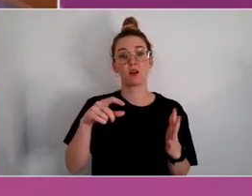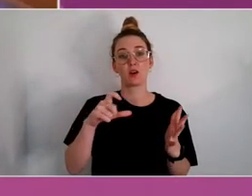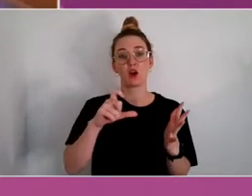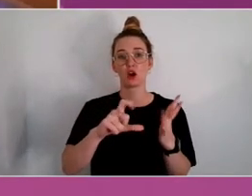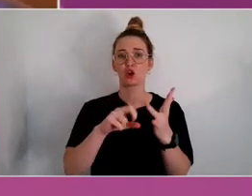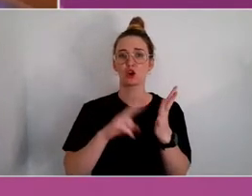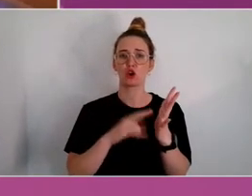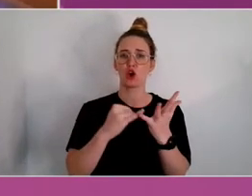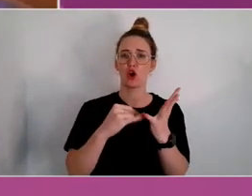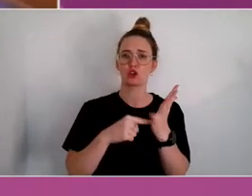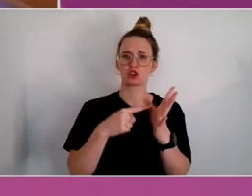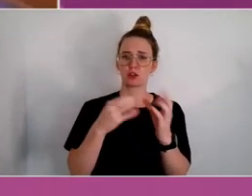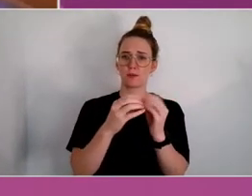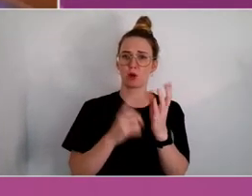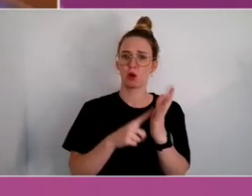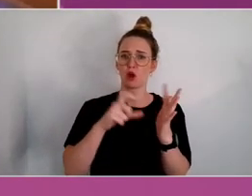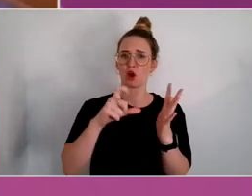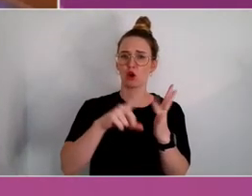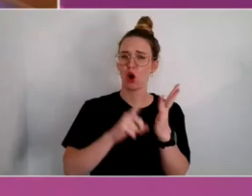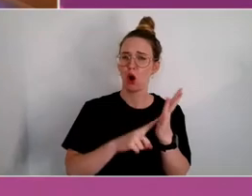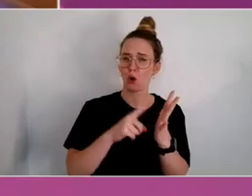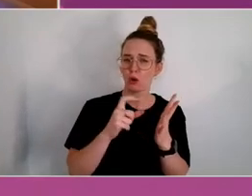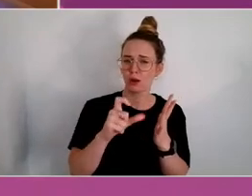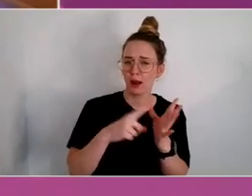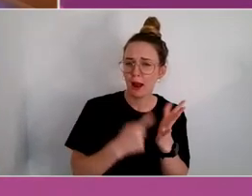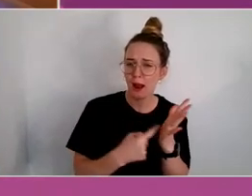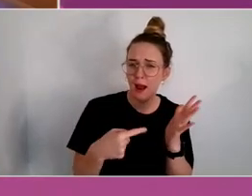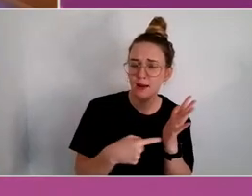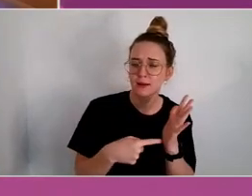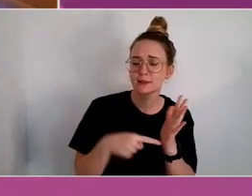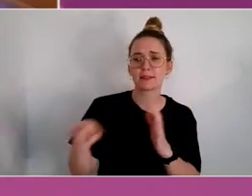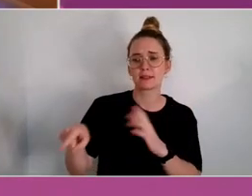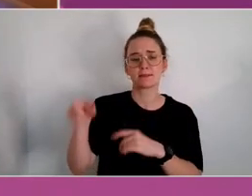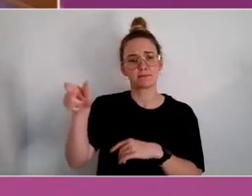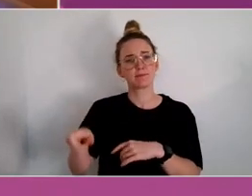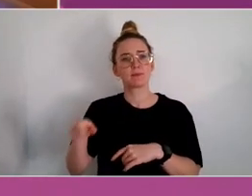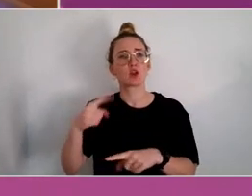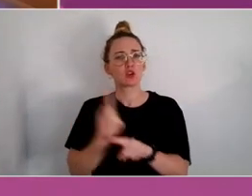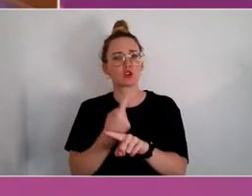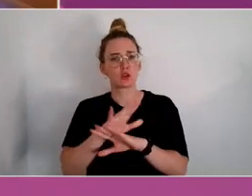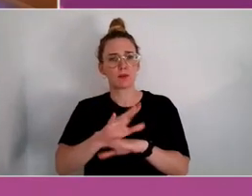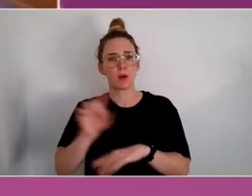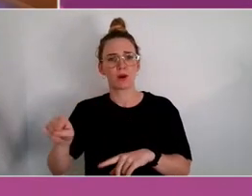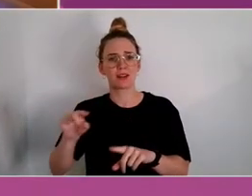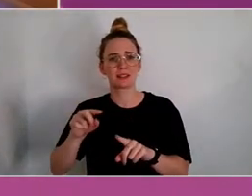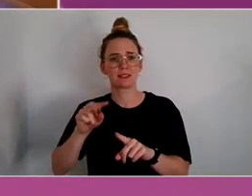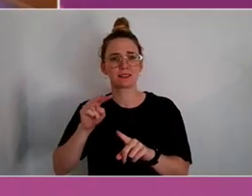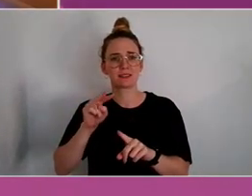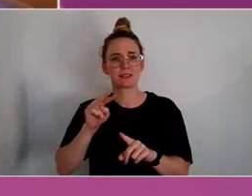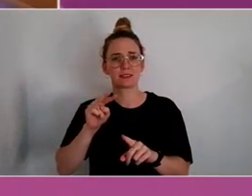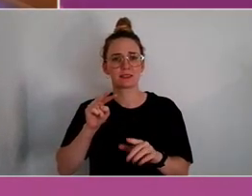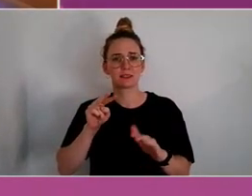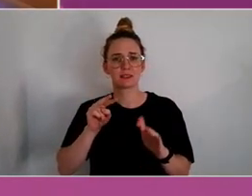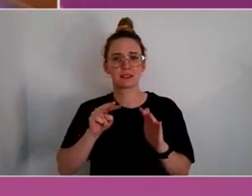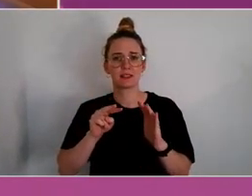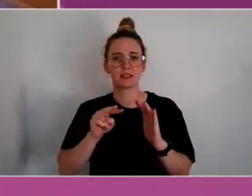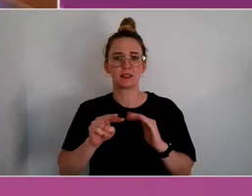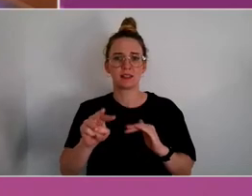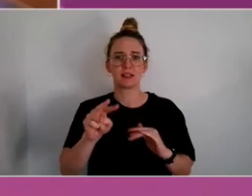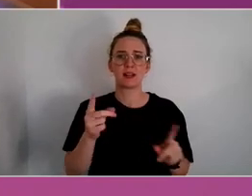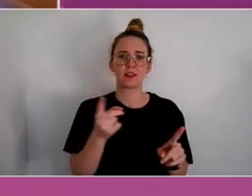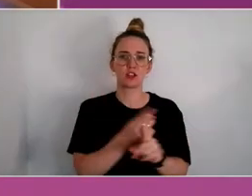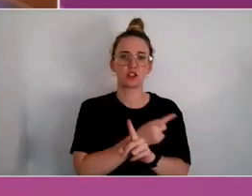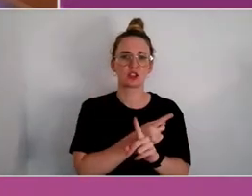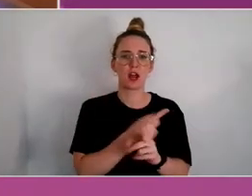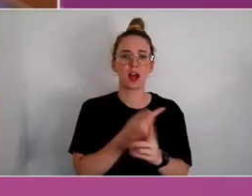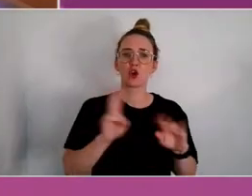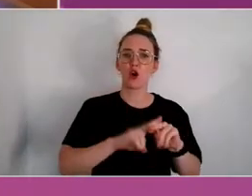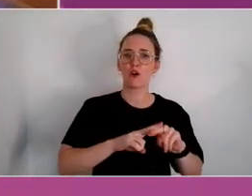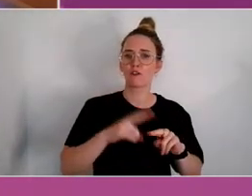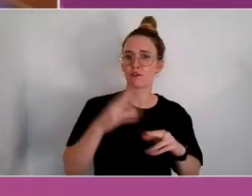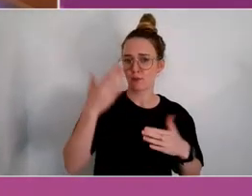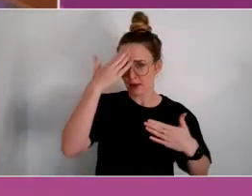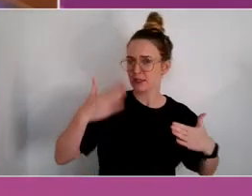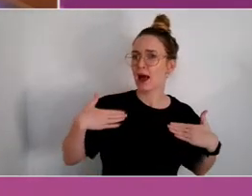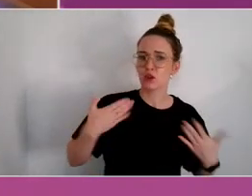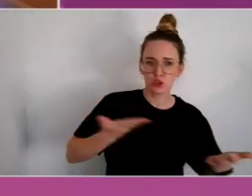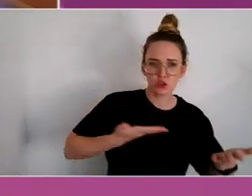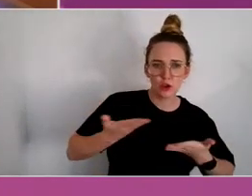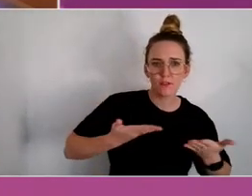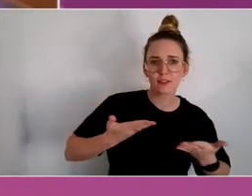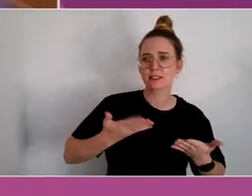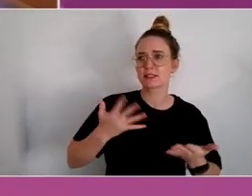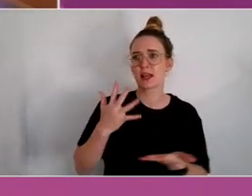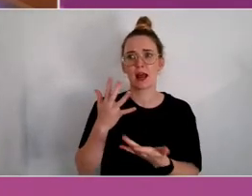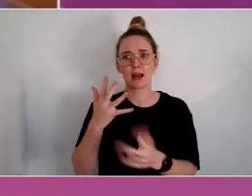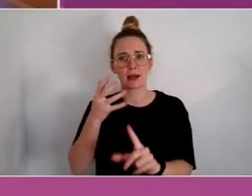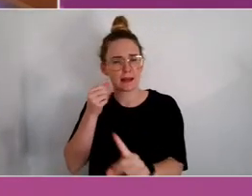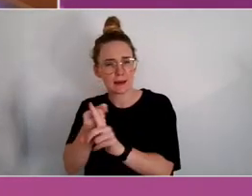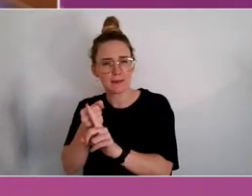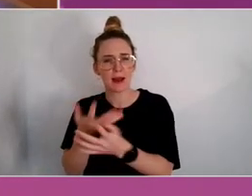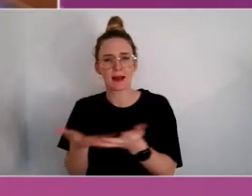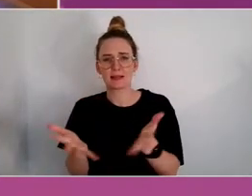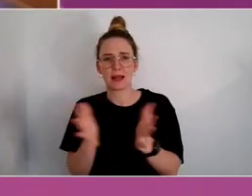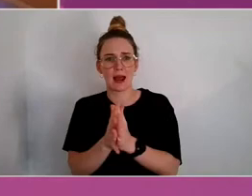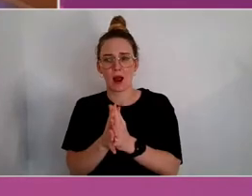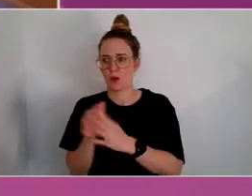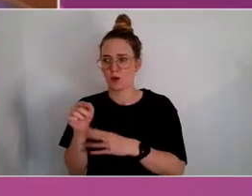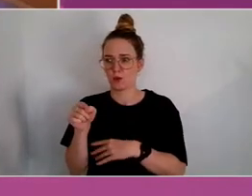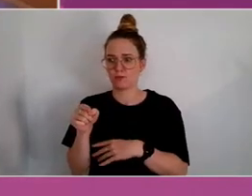He talks about what he has seen, the powerful impact of members being able to spend time